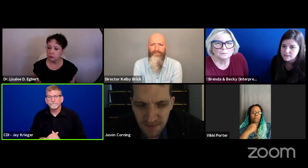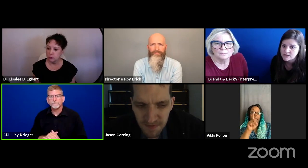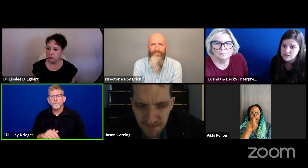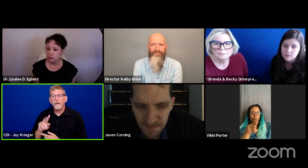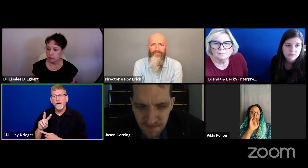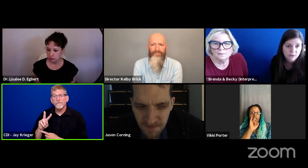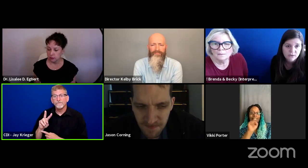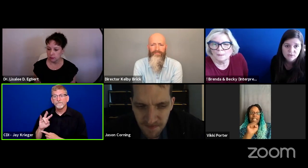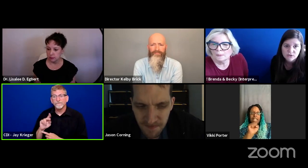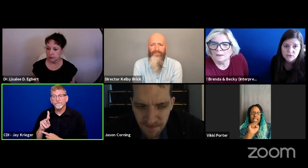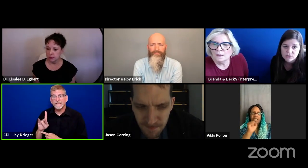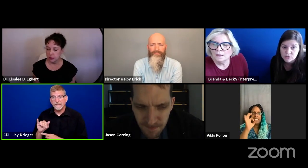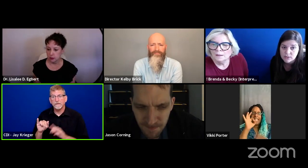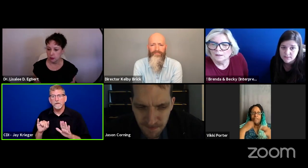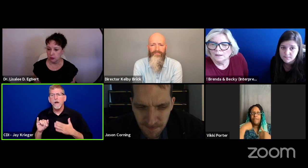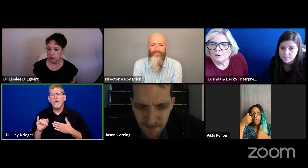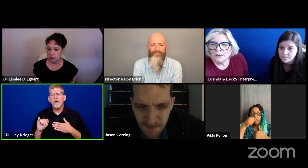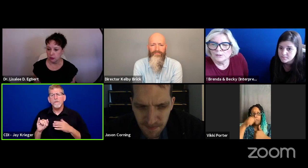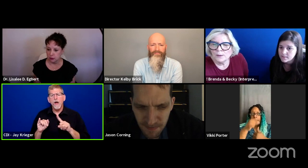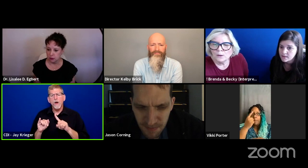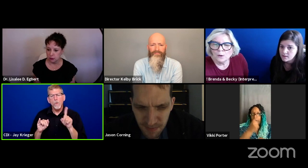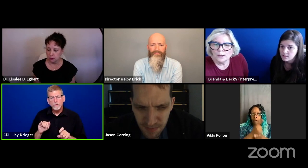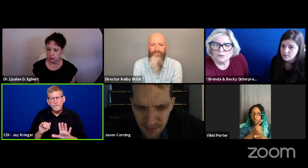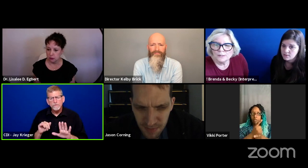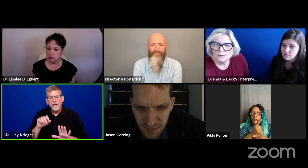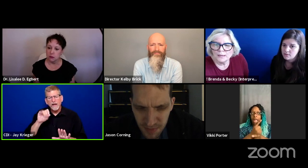I just wanted to bring those concerns to him.